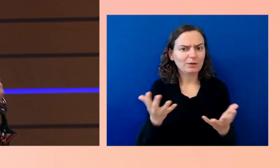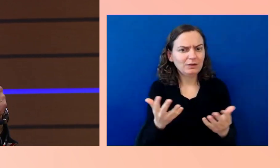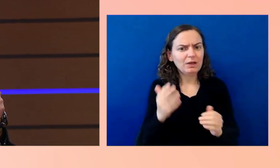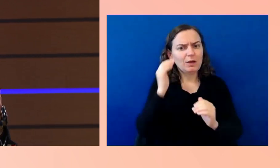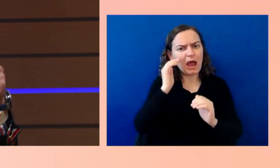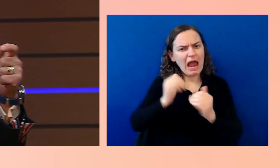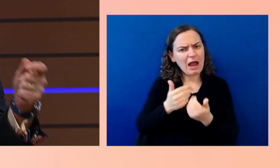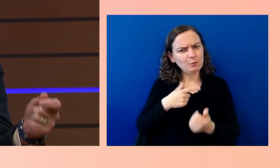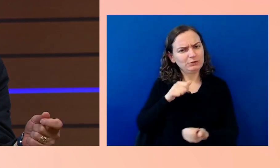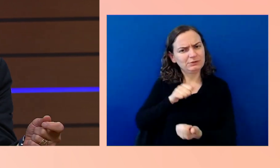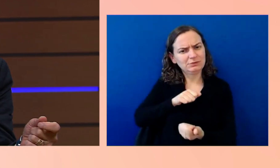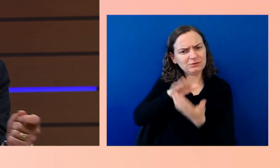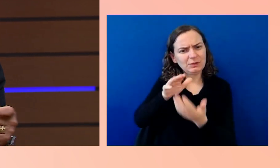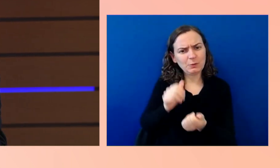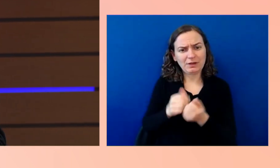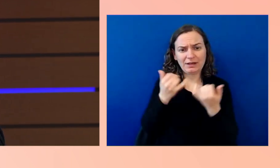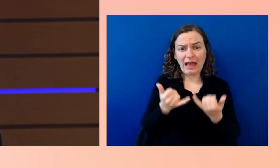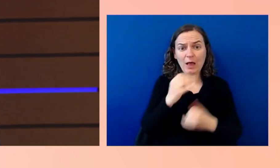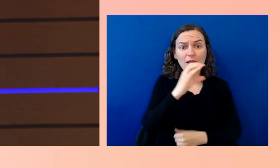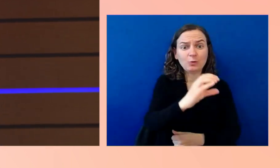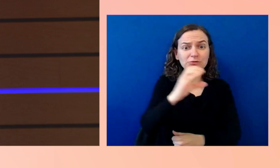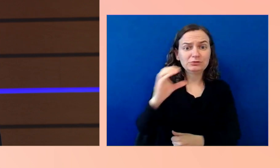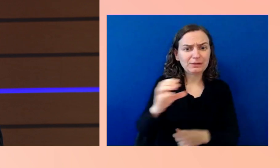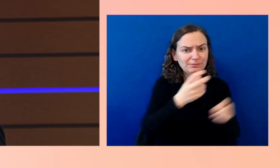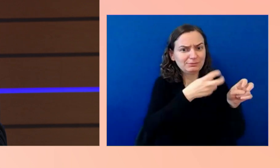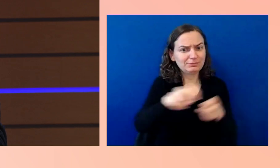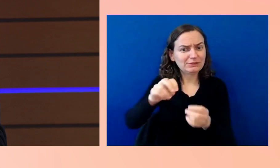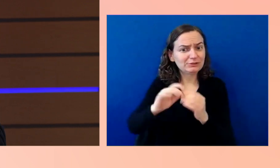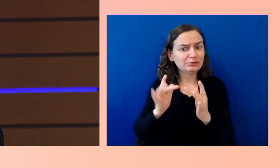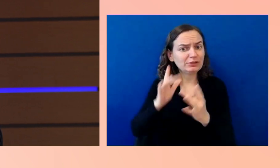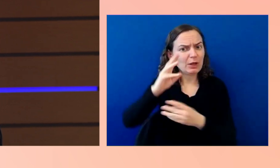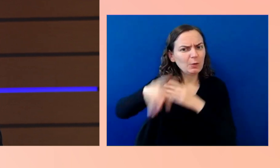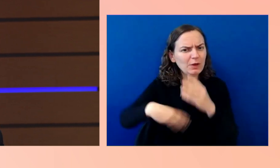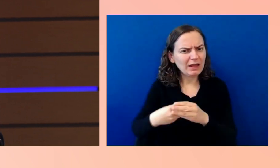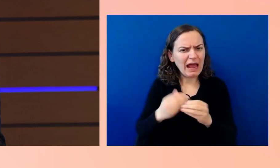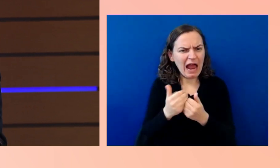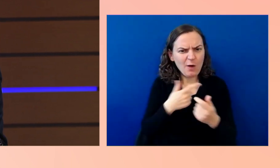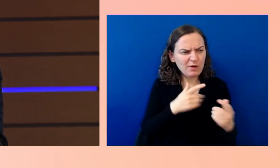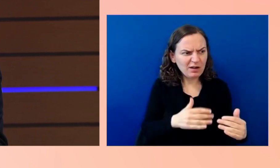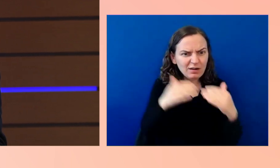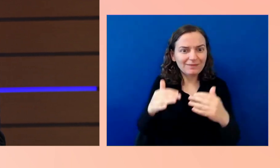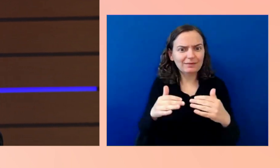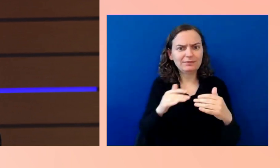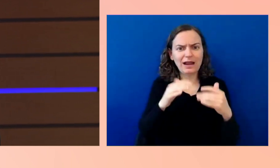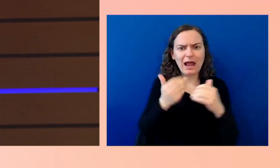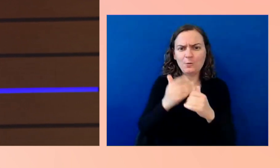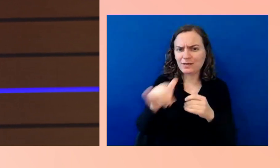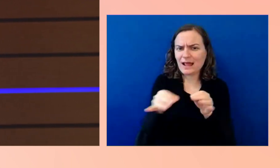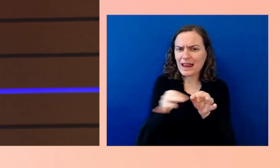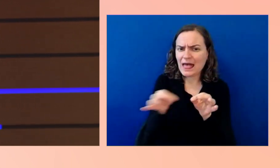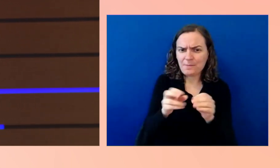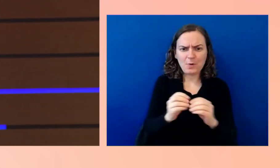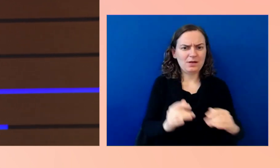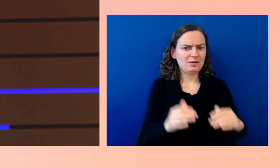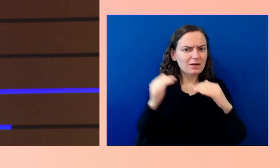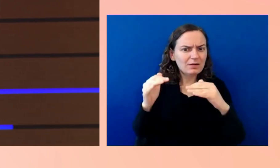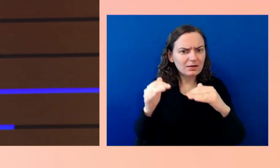those languages make that easy to do, and what's that change? Then of course, we very quickly got into the next level of the which was like,